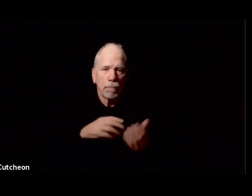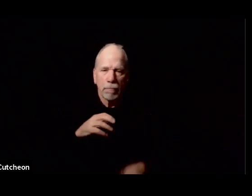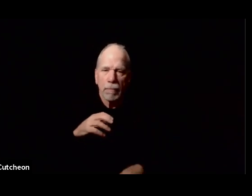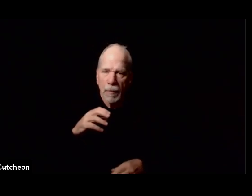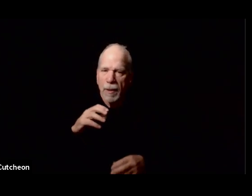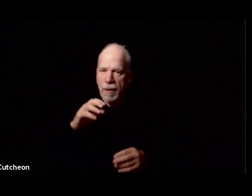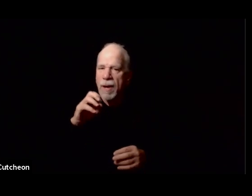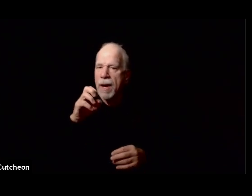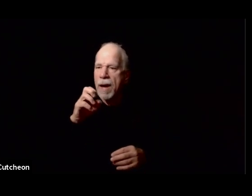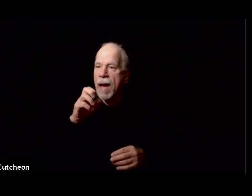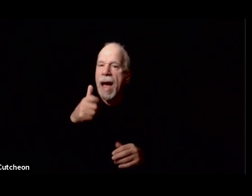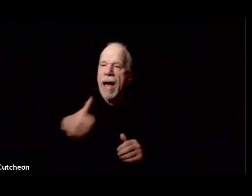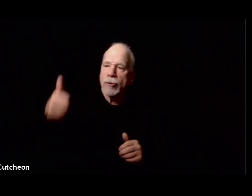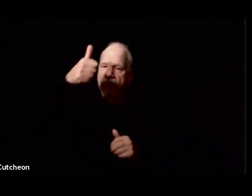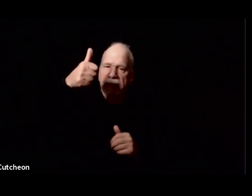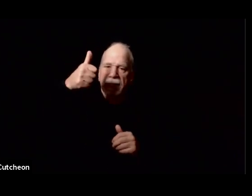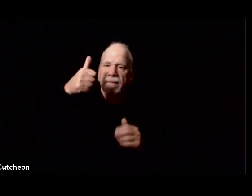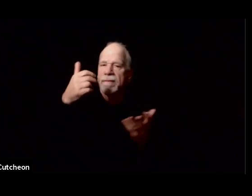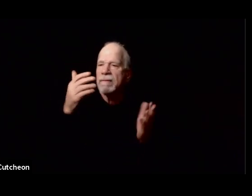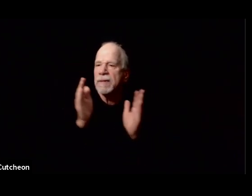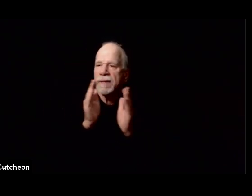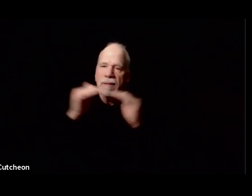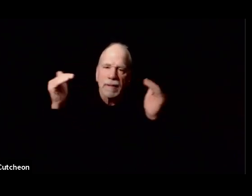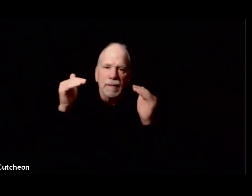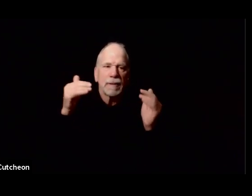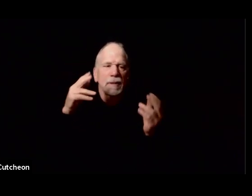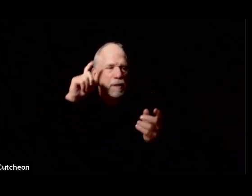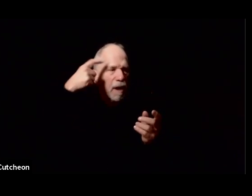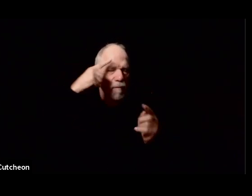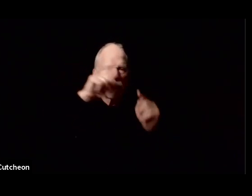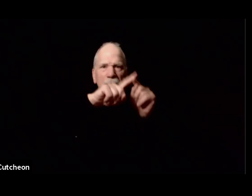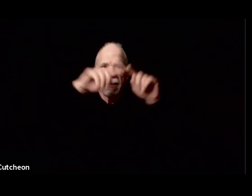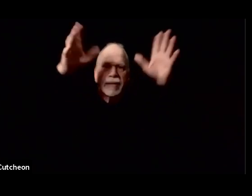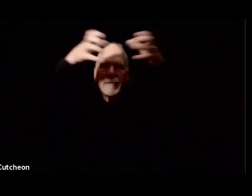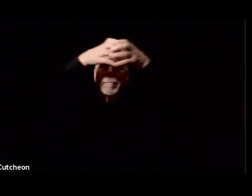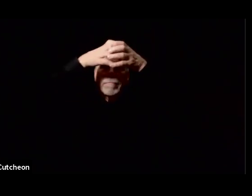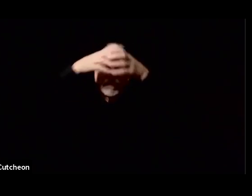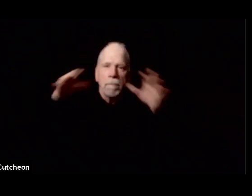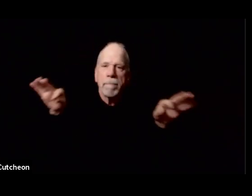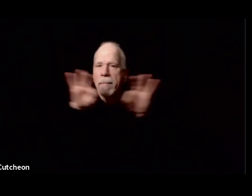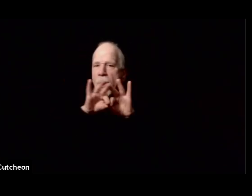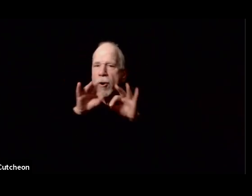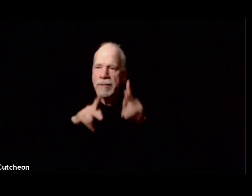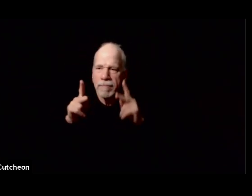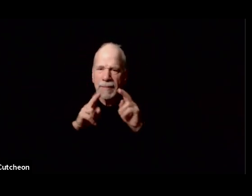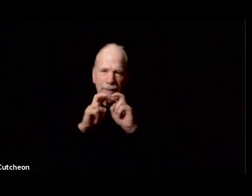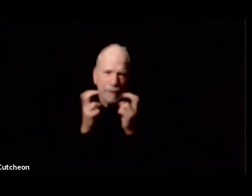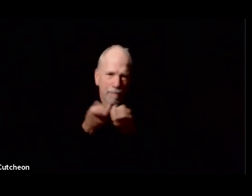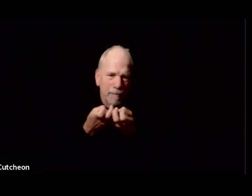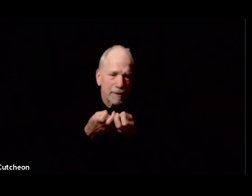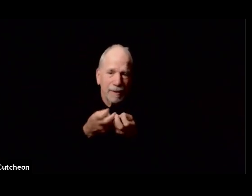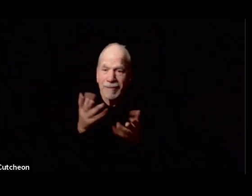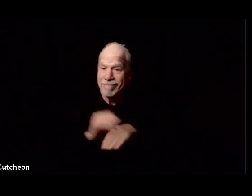is our advice from the health department's perspective that this is so important and